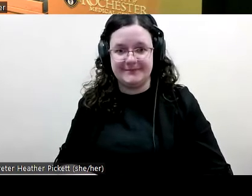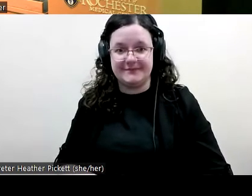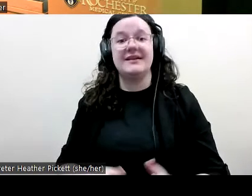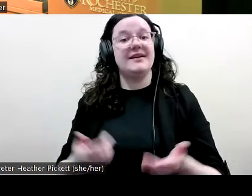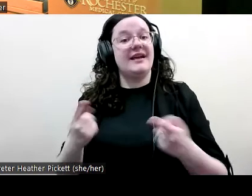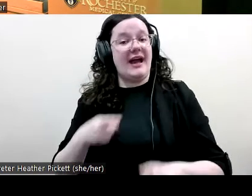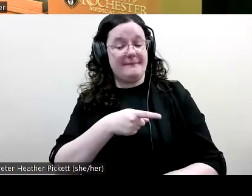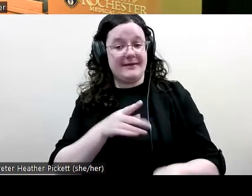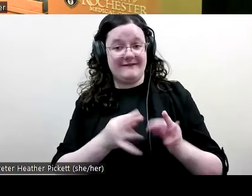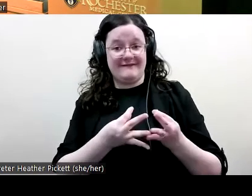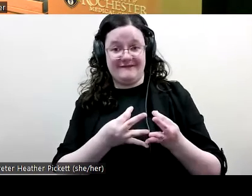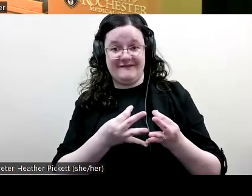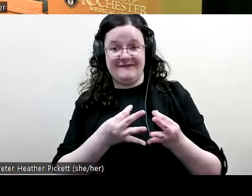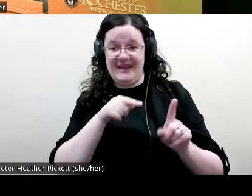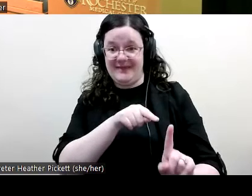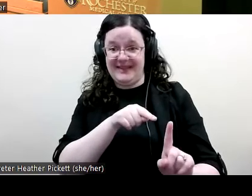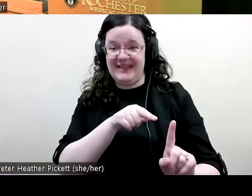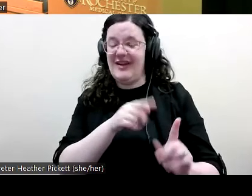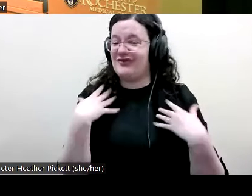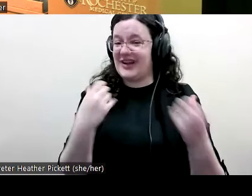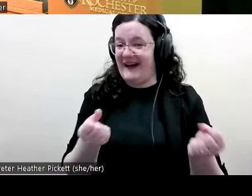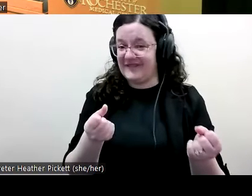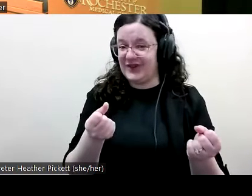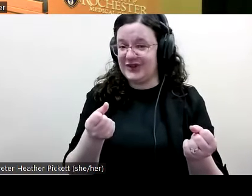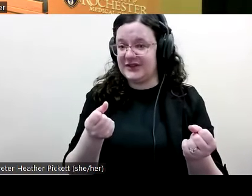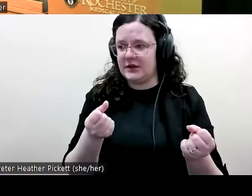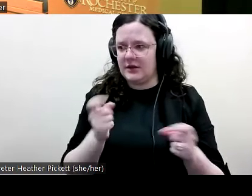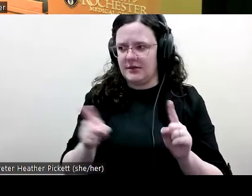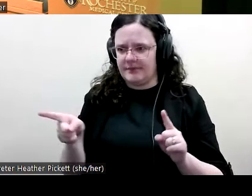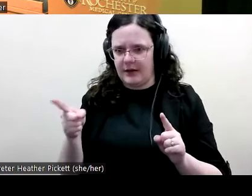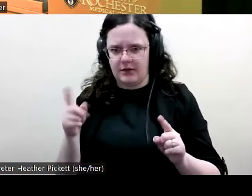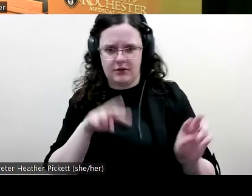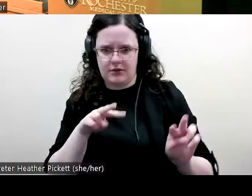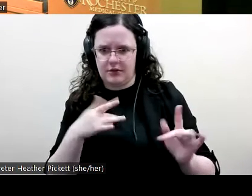happen that the symptoms are going to come back um and or their symptoms are going to get worse